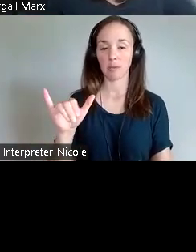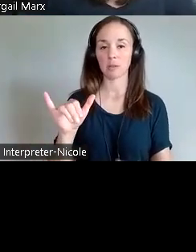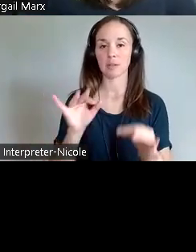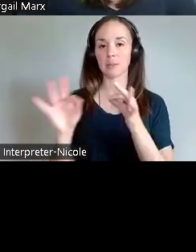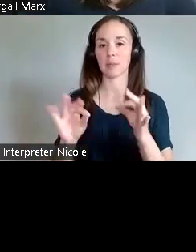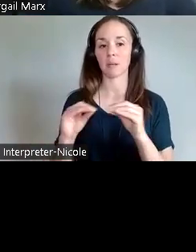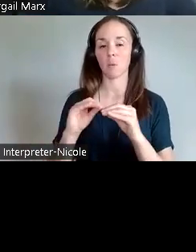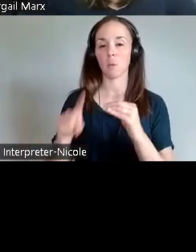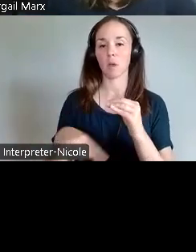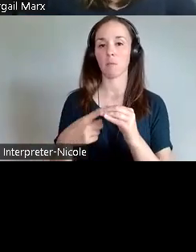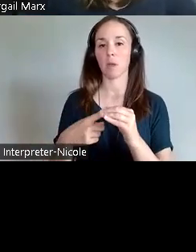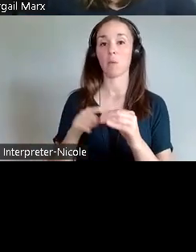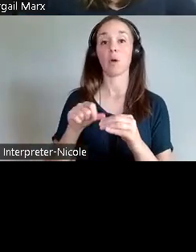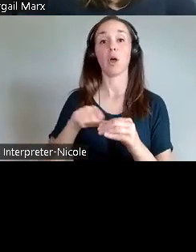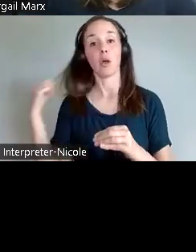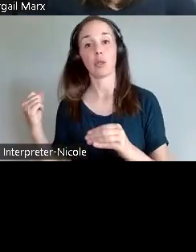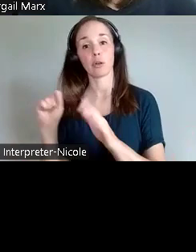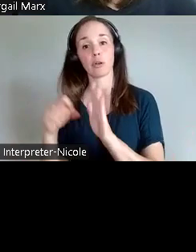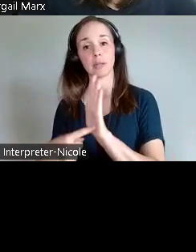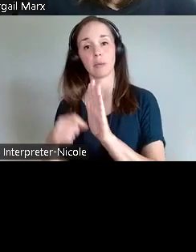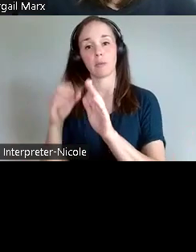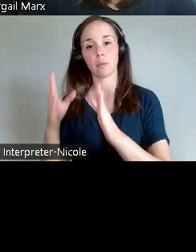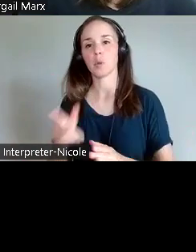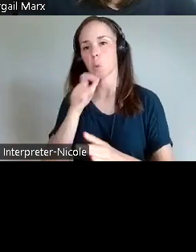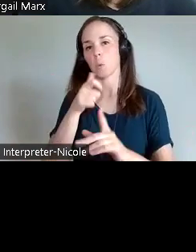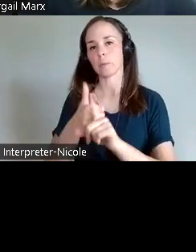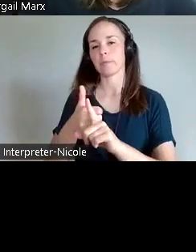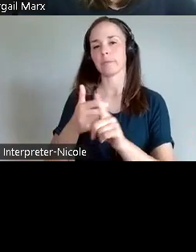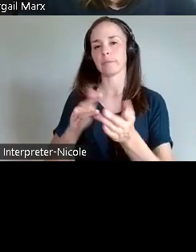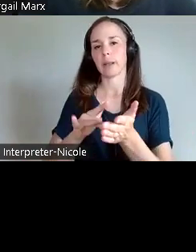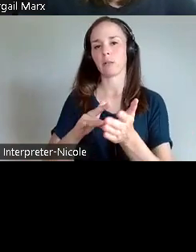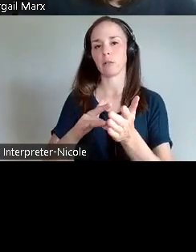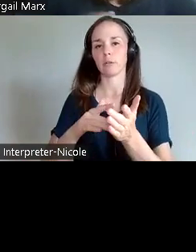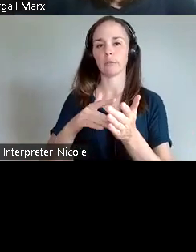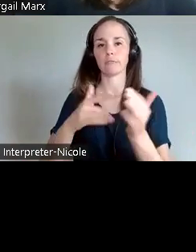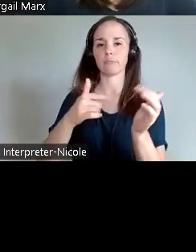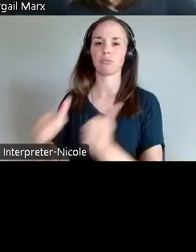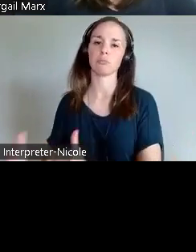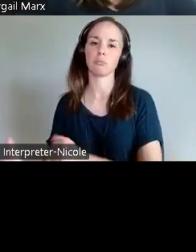somebody who has a progressive diagnosis. >> Abby: Absolutely.